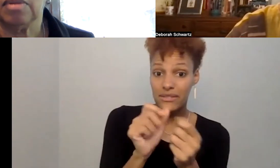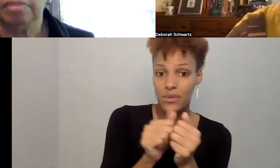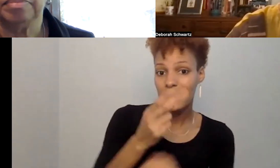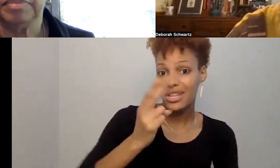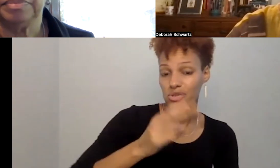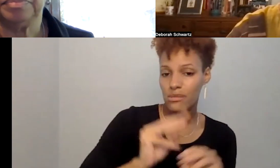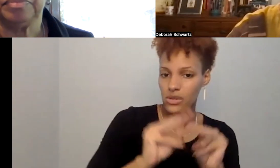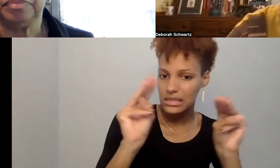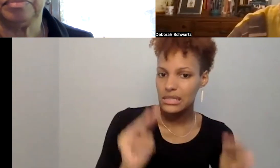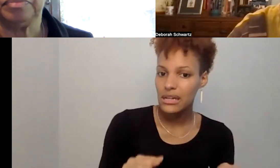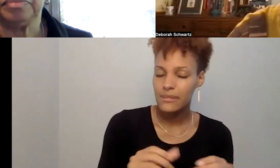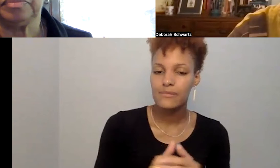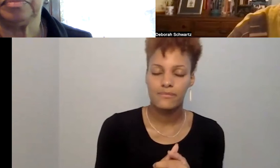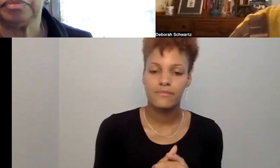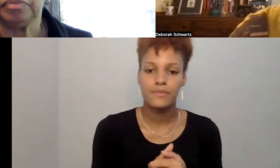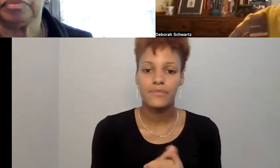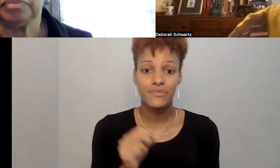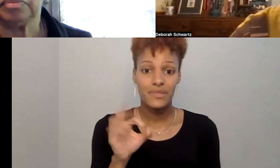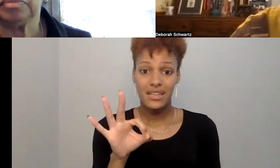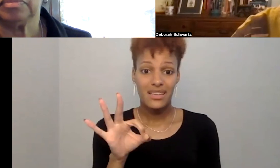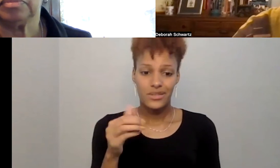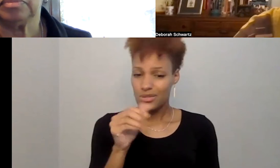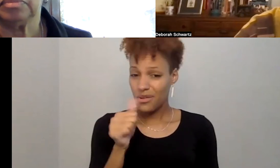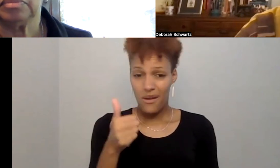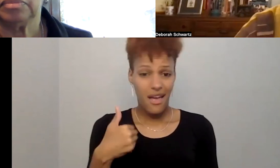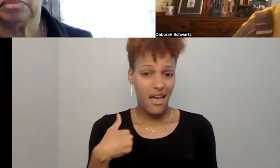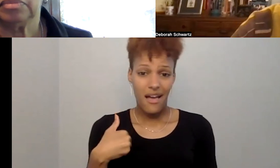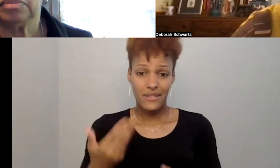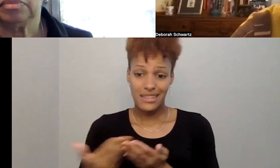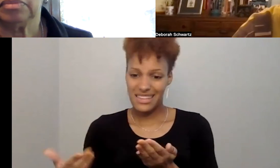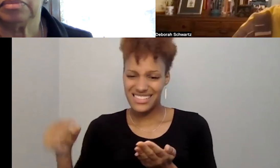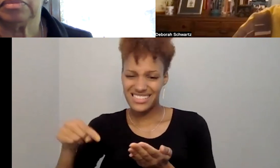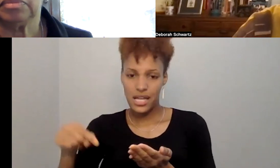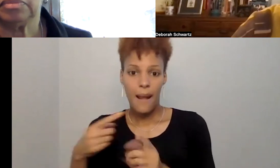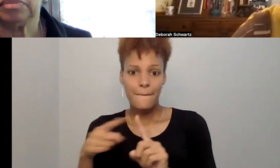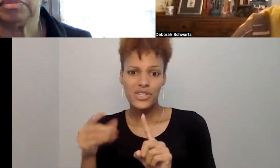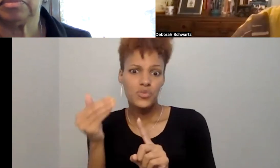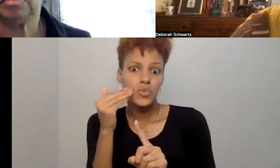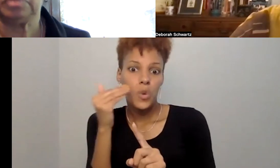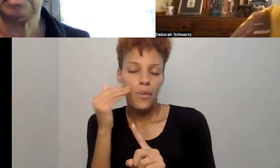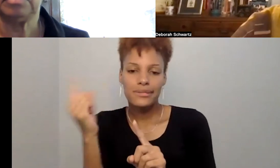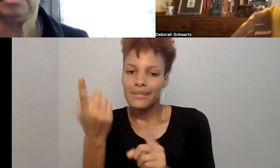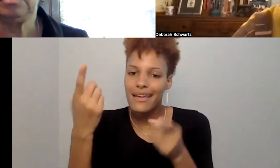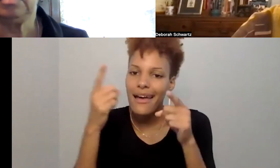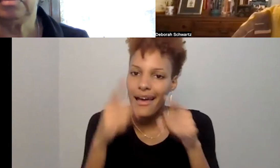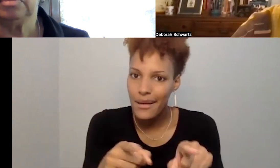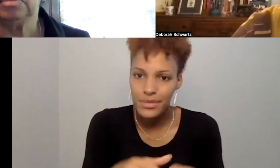is, you know, if we, if we don't have an artifact but we know something happened, or there's a story